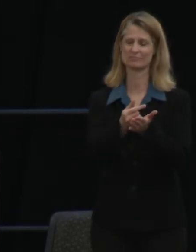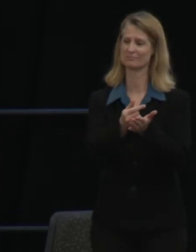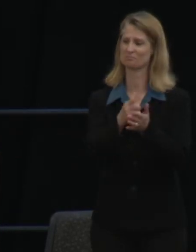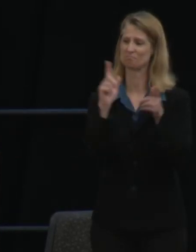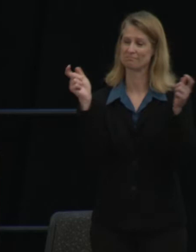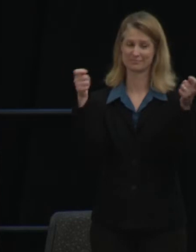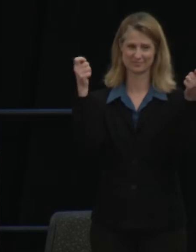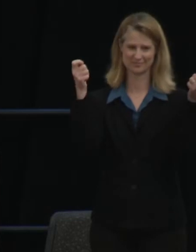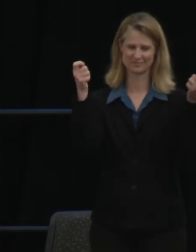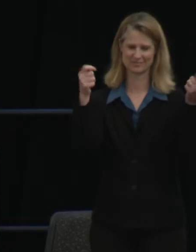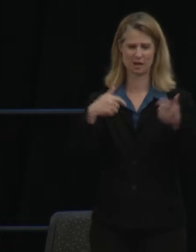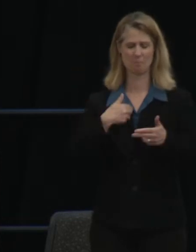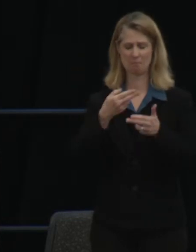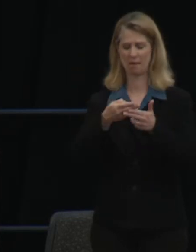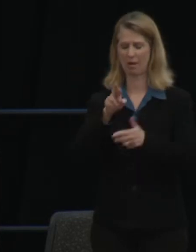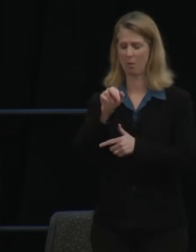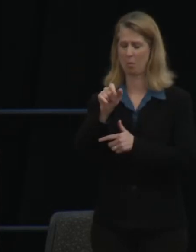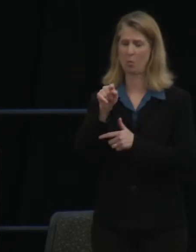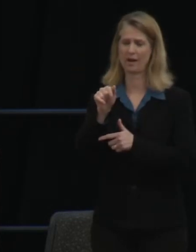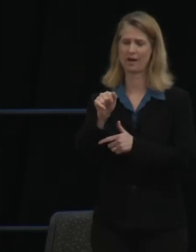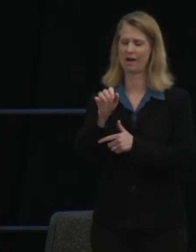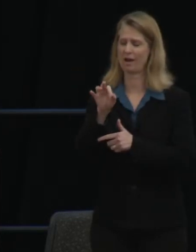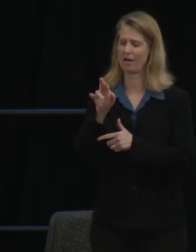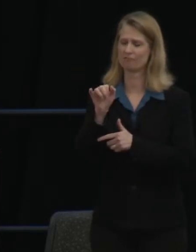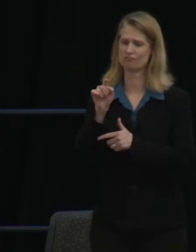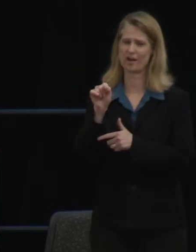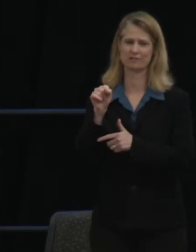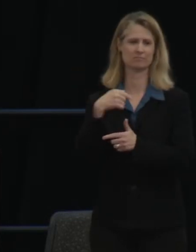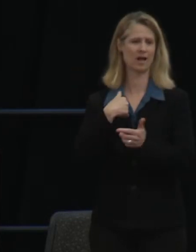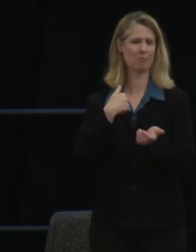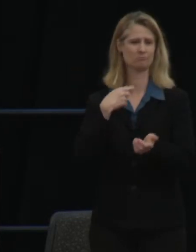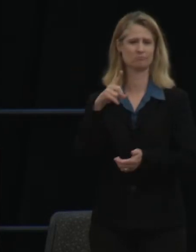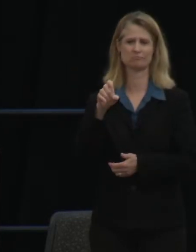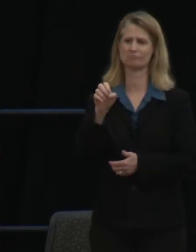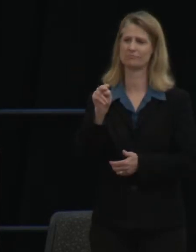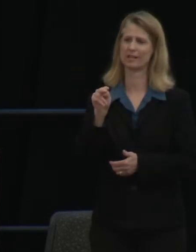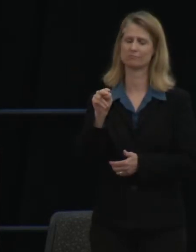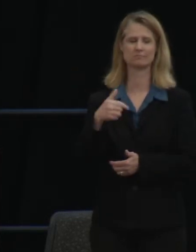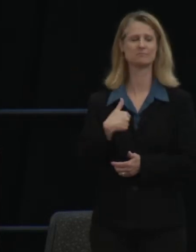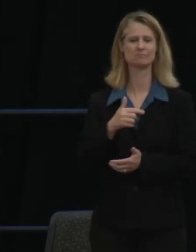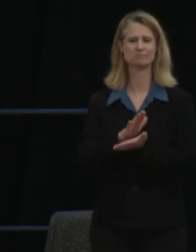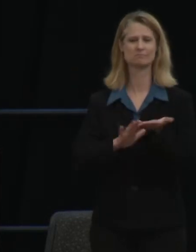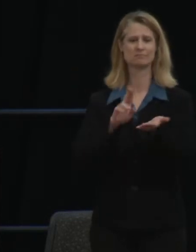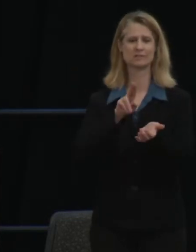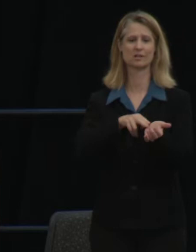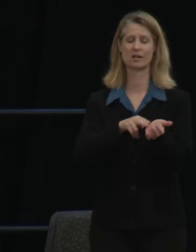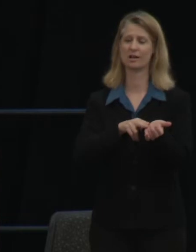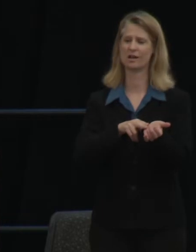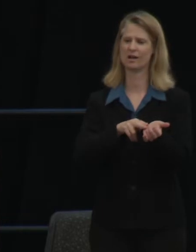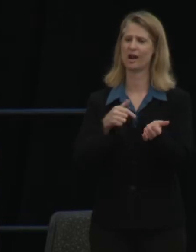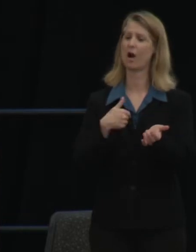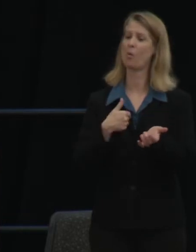I'm Rita Frantz, Dean of the College of Nursing. I want to extend an especially warm welcome